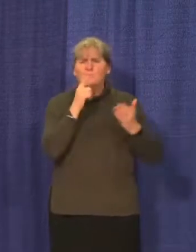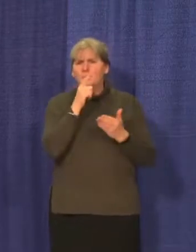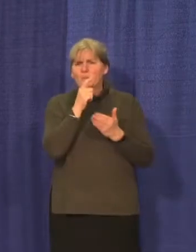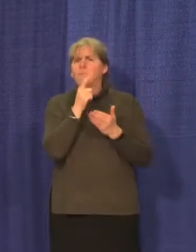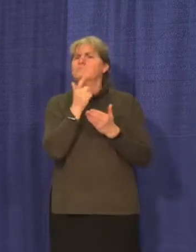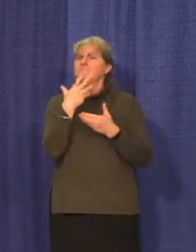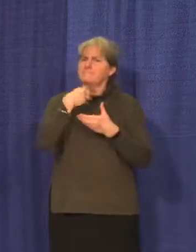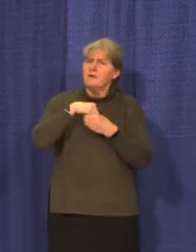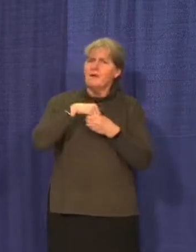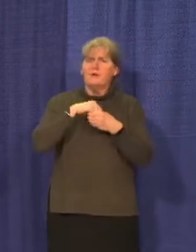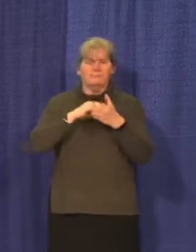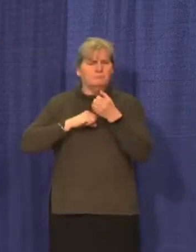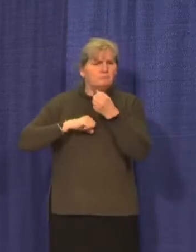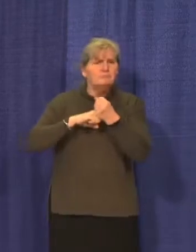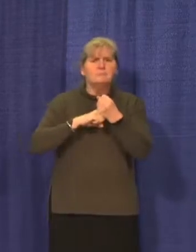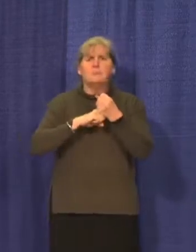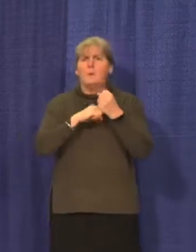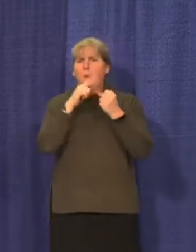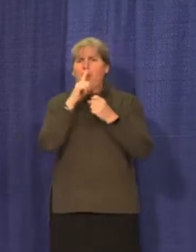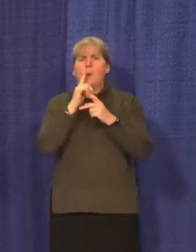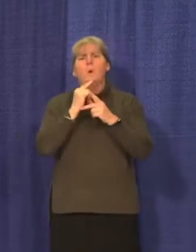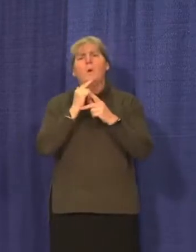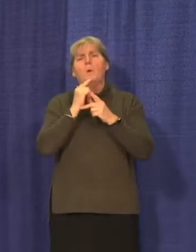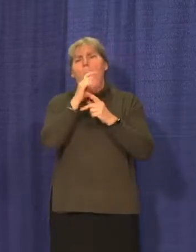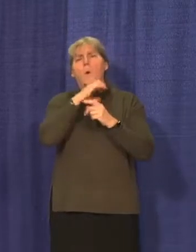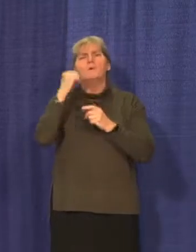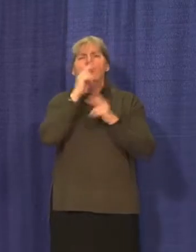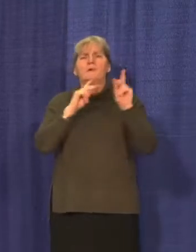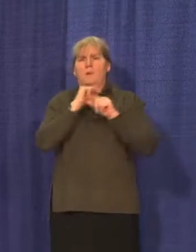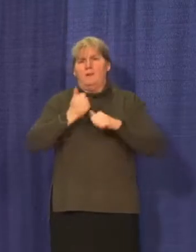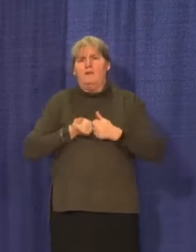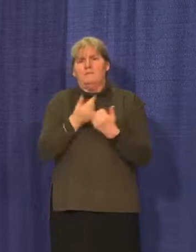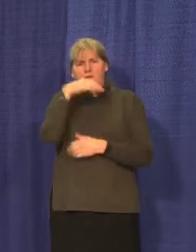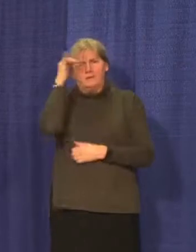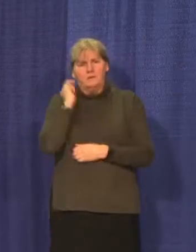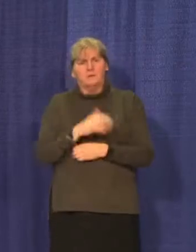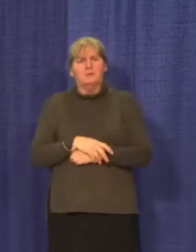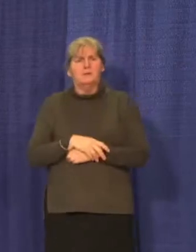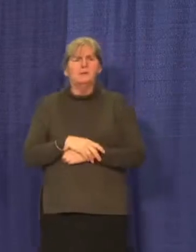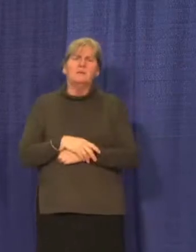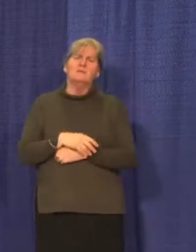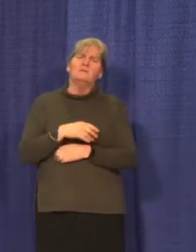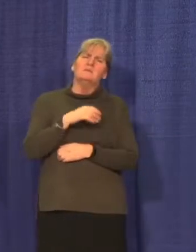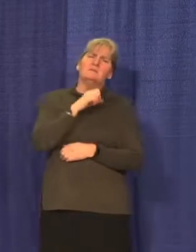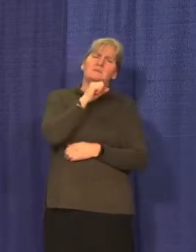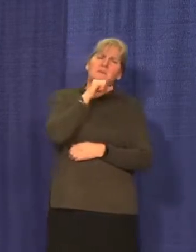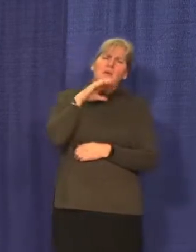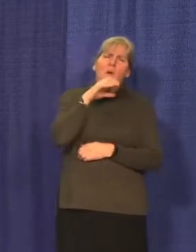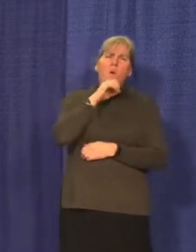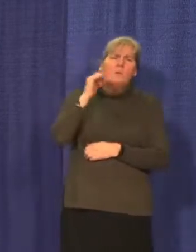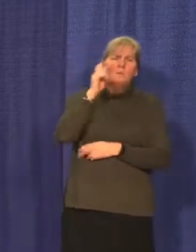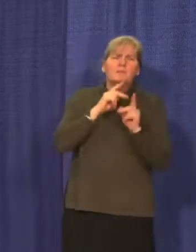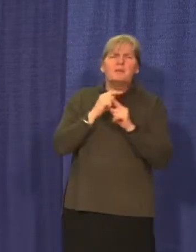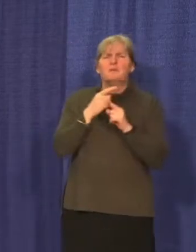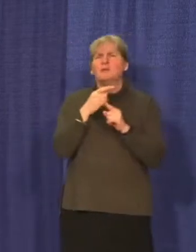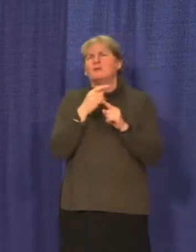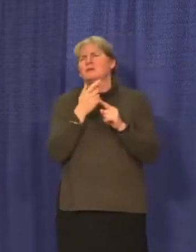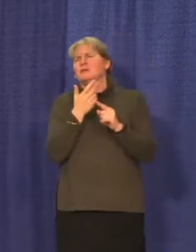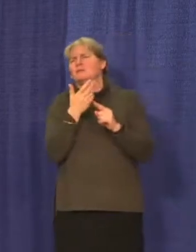those who continue to support our older Yukoners. Our elders and our seniors are very, very brave, and continue